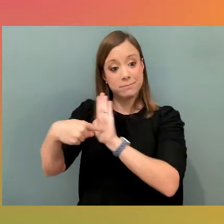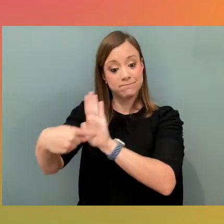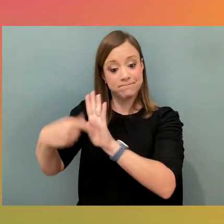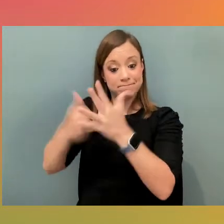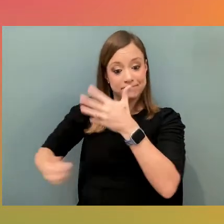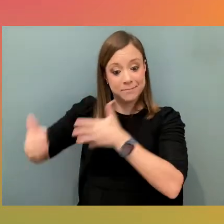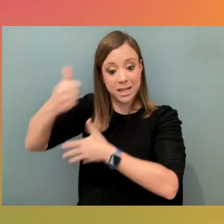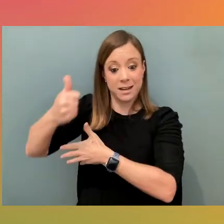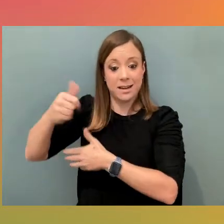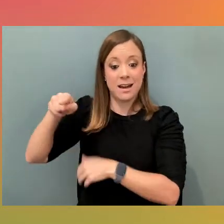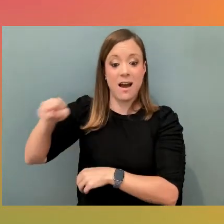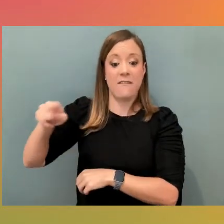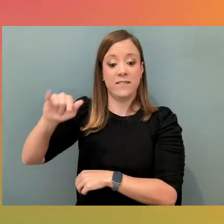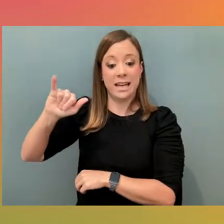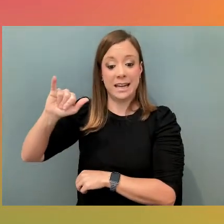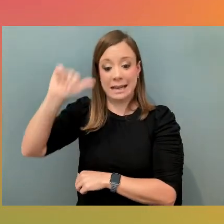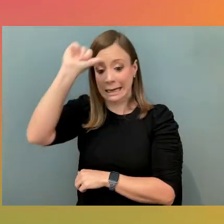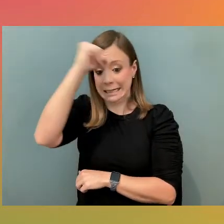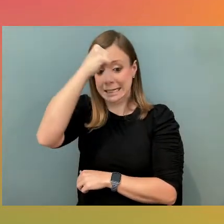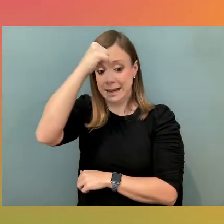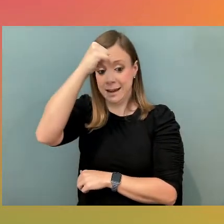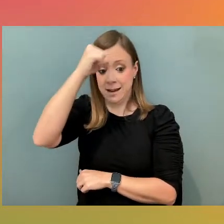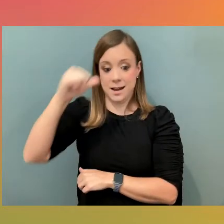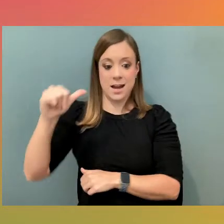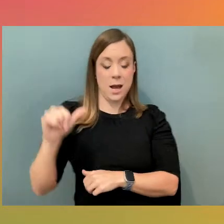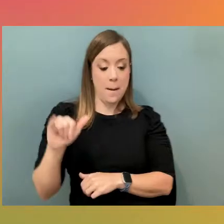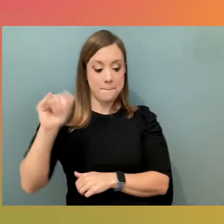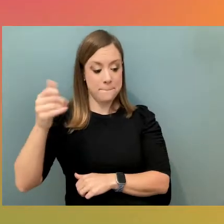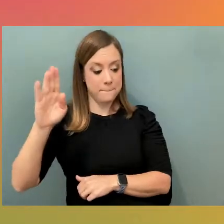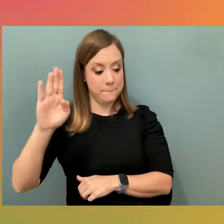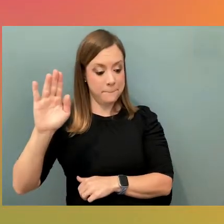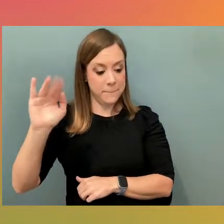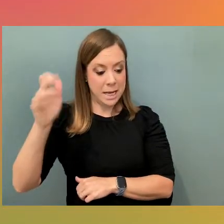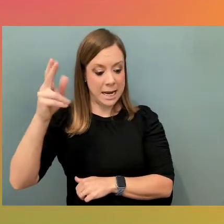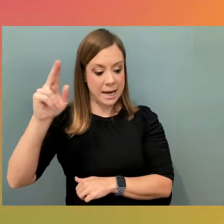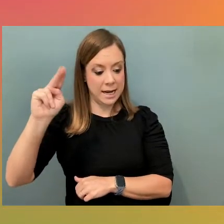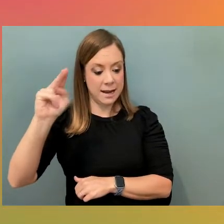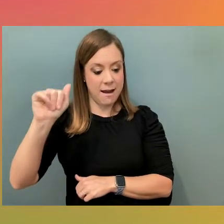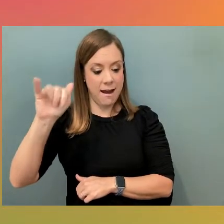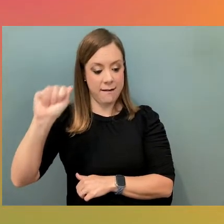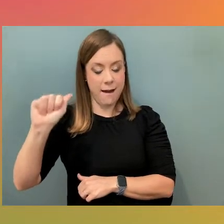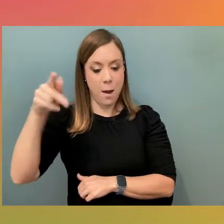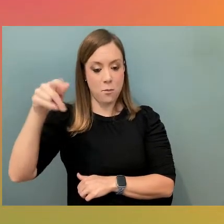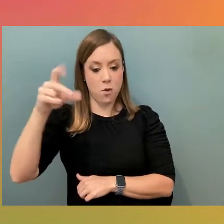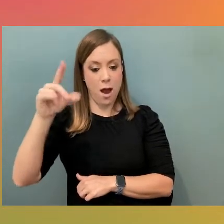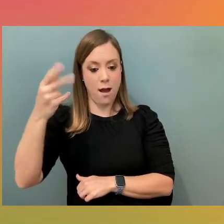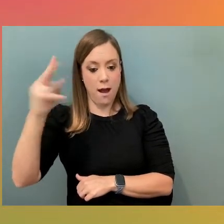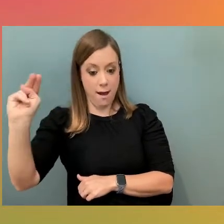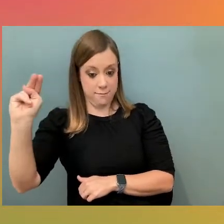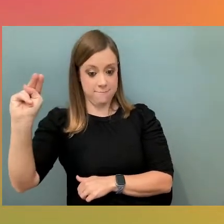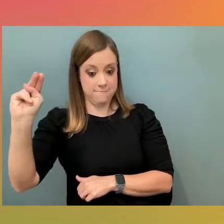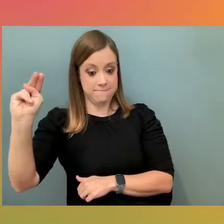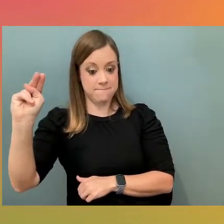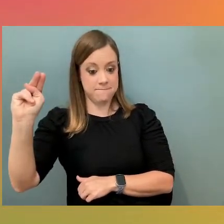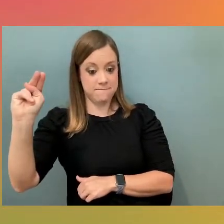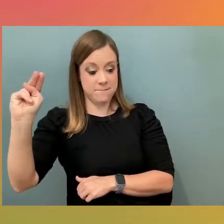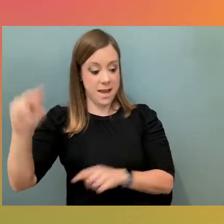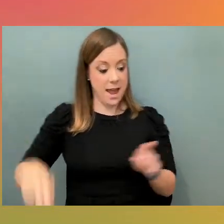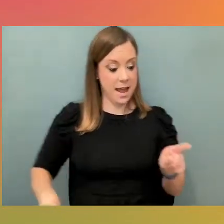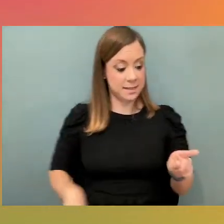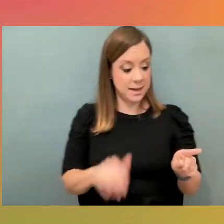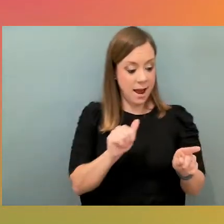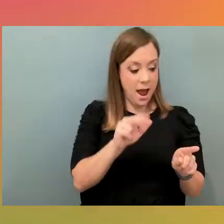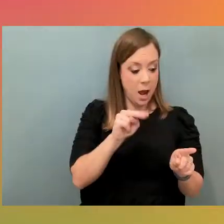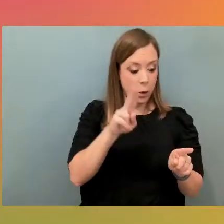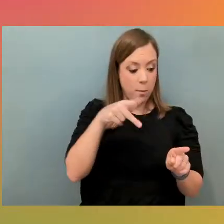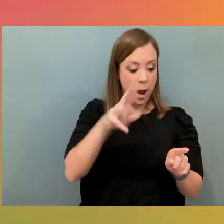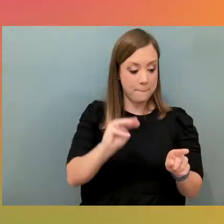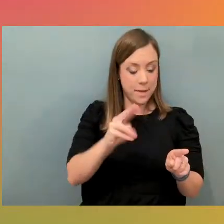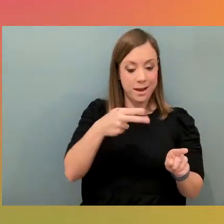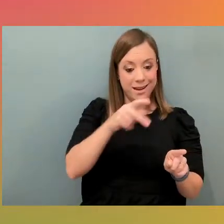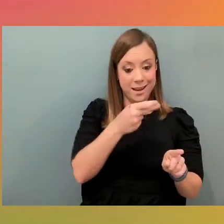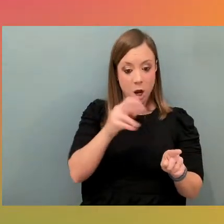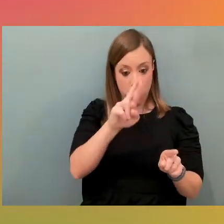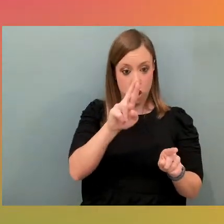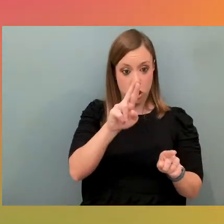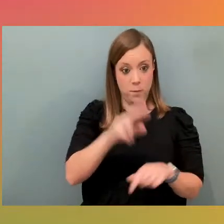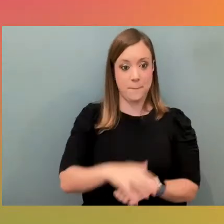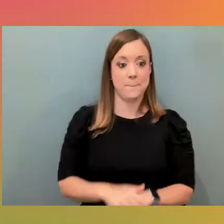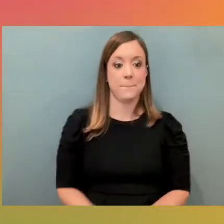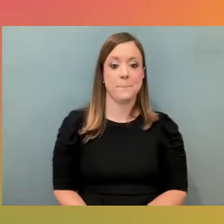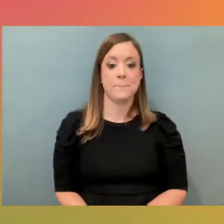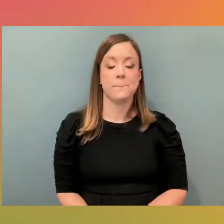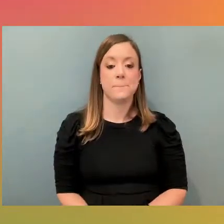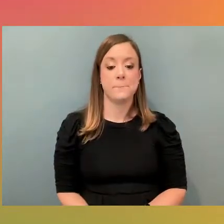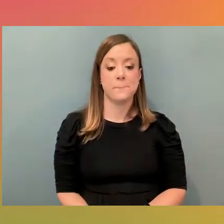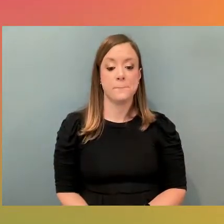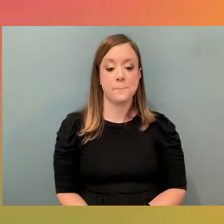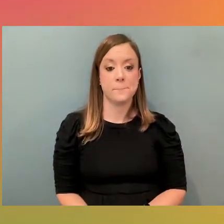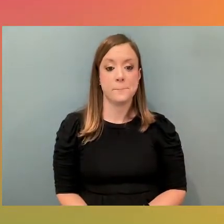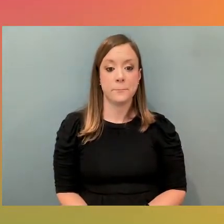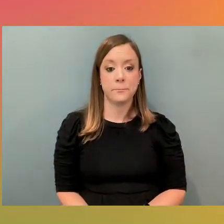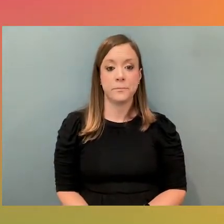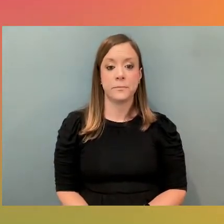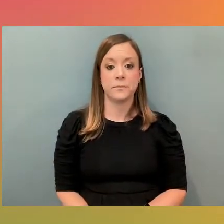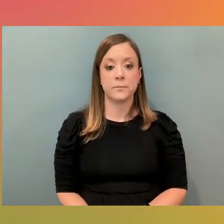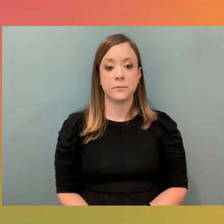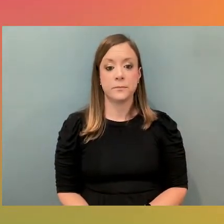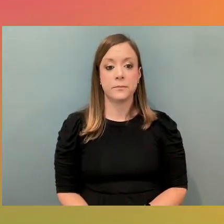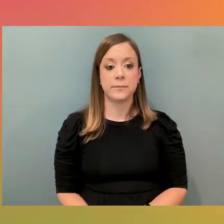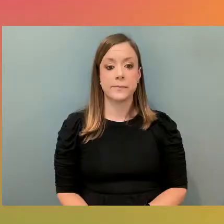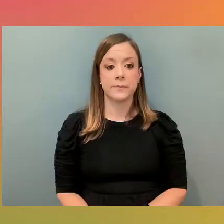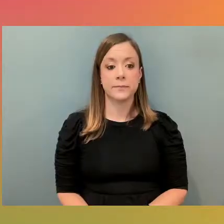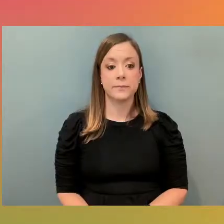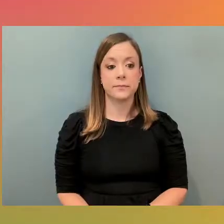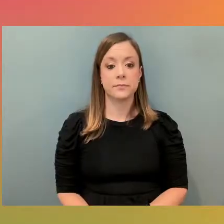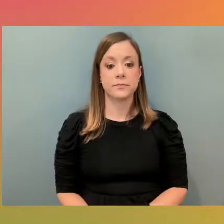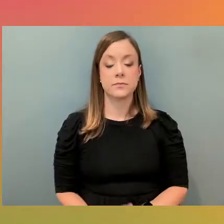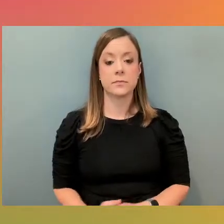CONSULATE GENERAL OF NEW YORK